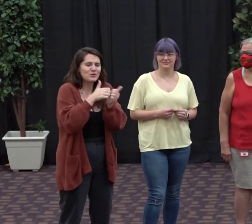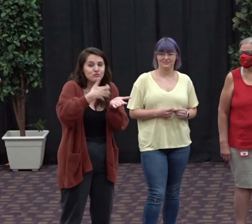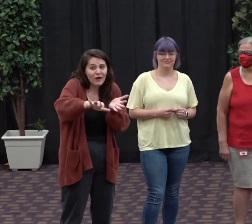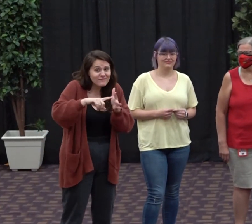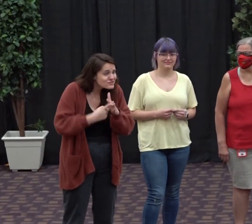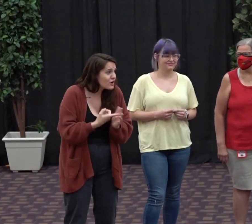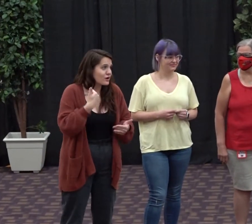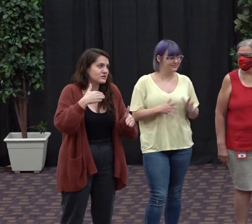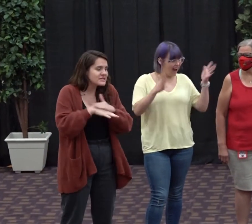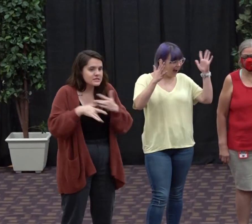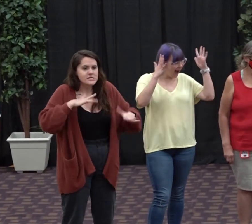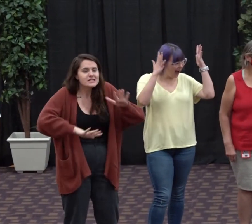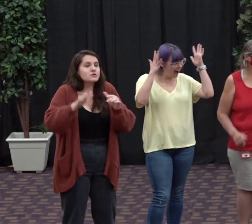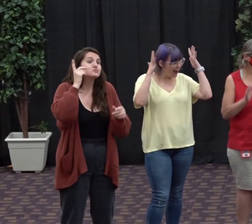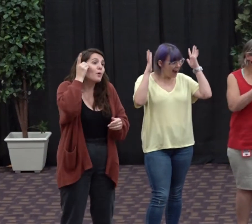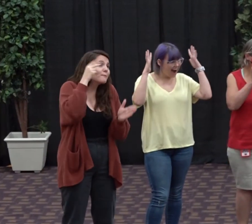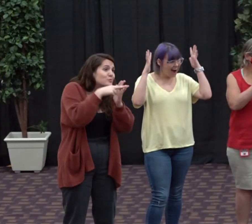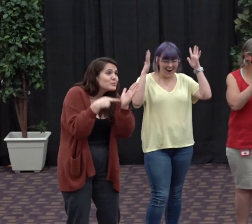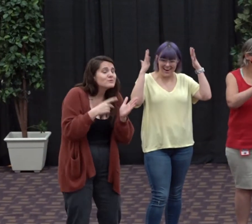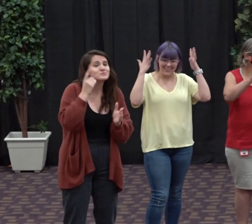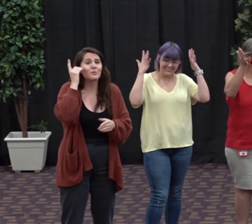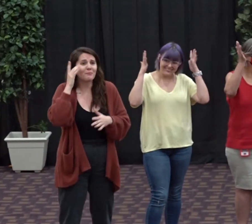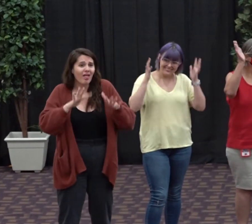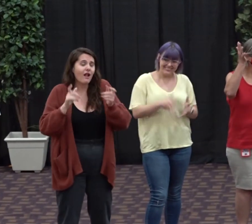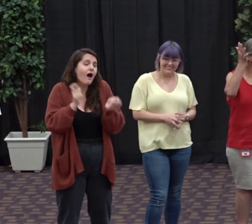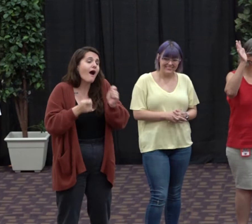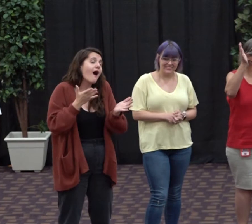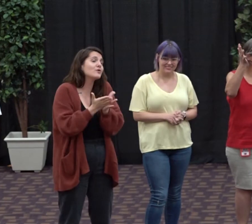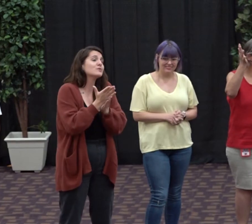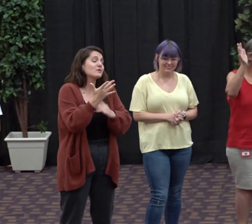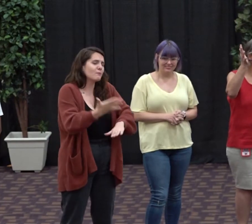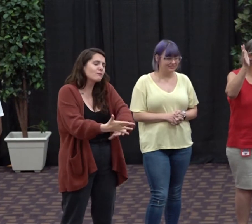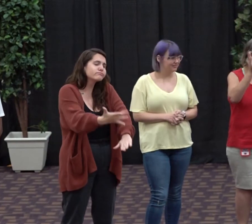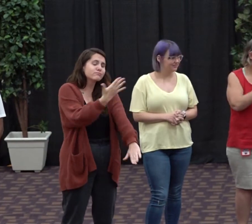When she came in the Fall, she had a rough start with all of the dorm rules and everything.